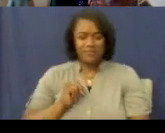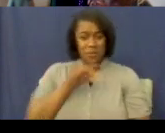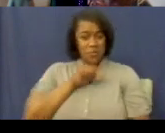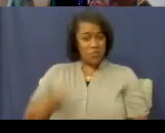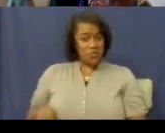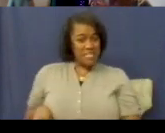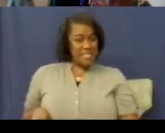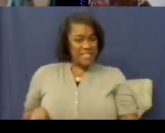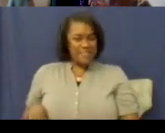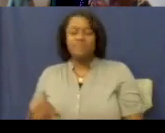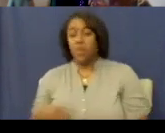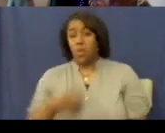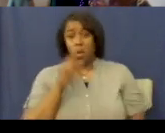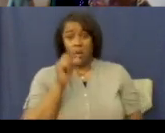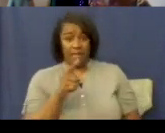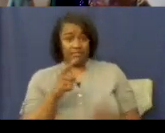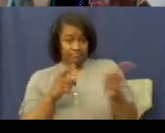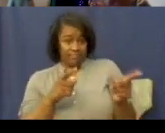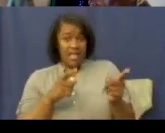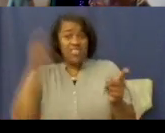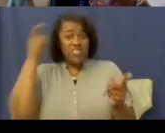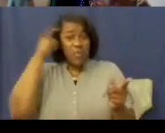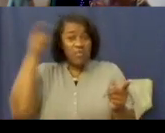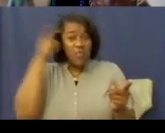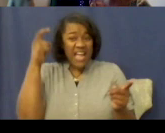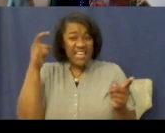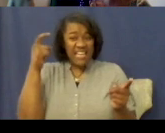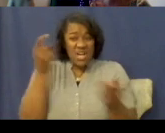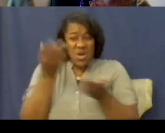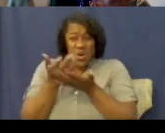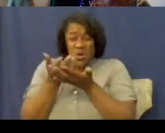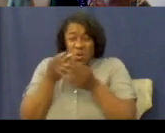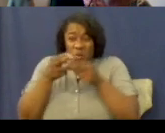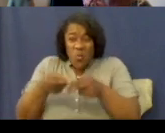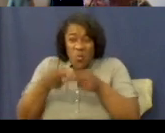The human brain weighs about three pounds. Queenie: Three pounds?